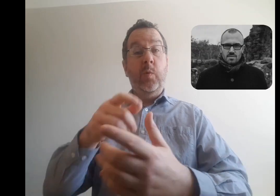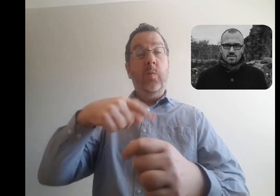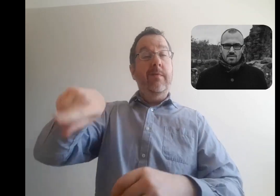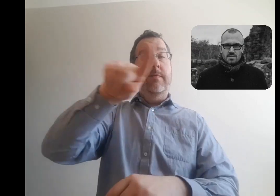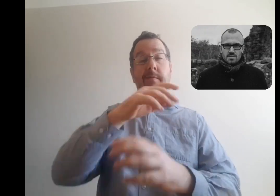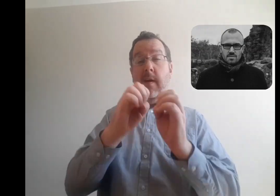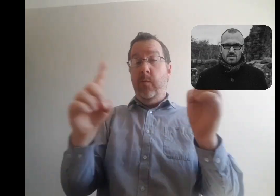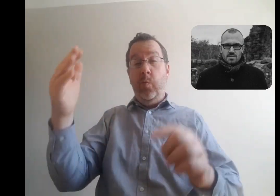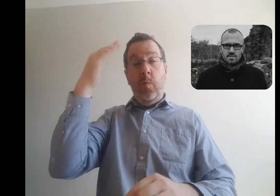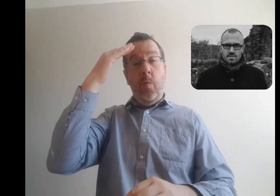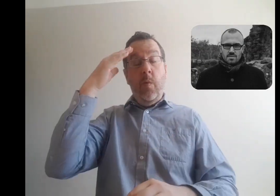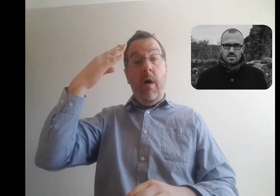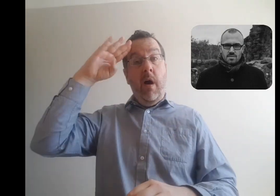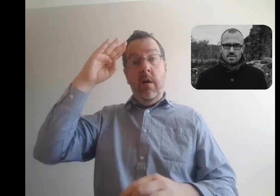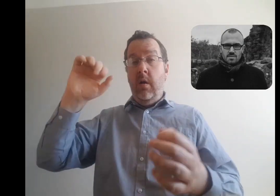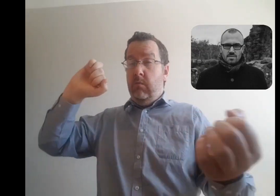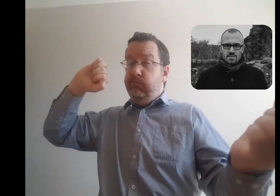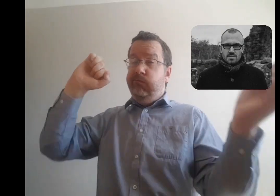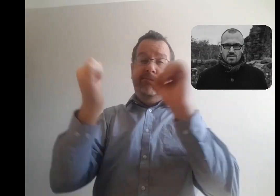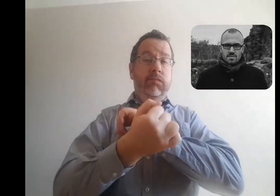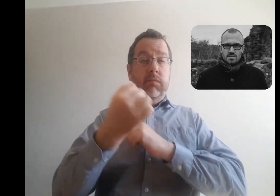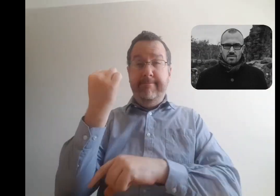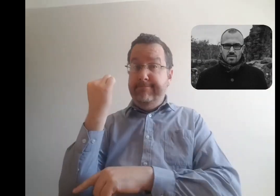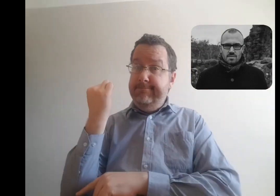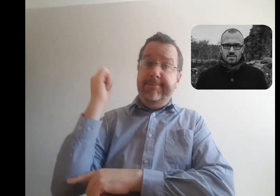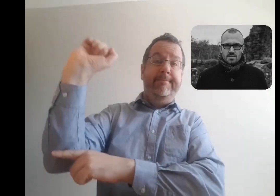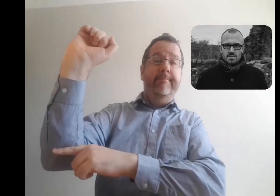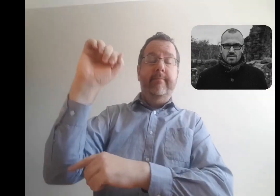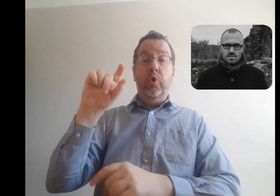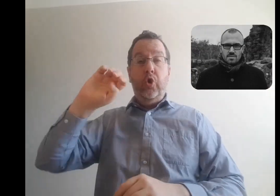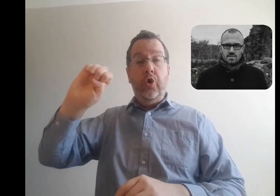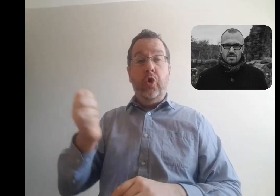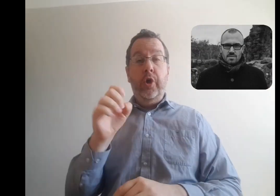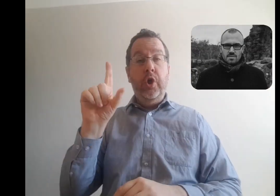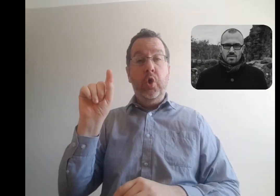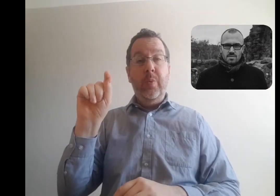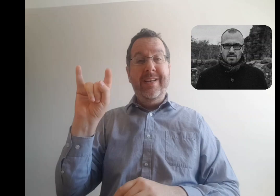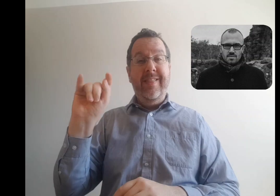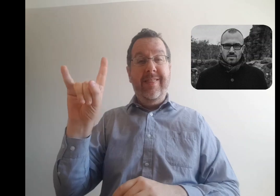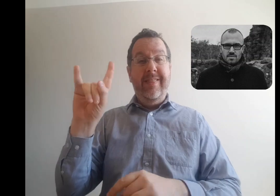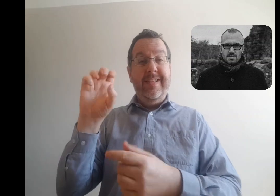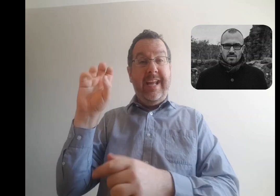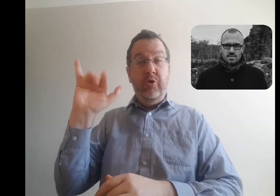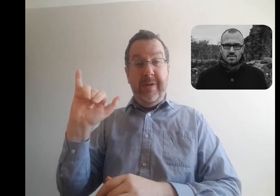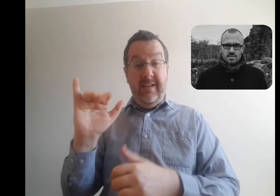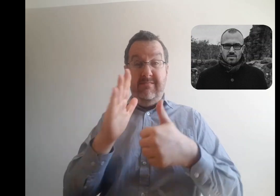As we all know, Ireland experienced major upheaval in the early 20th century,